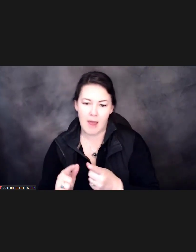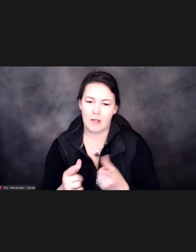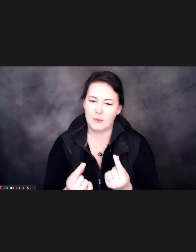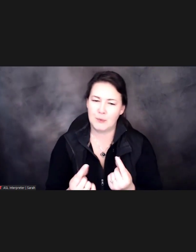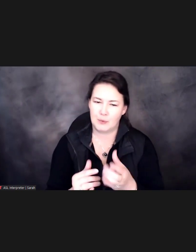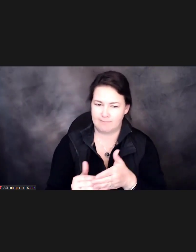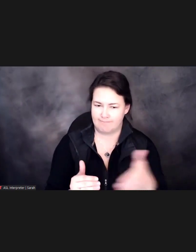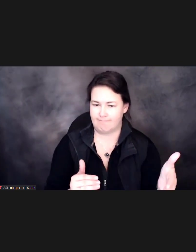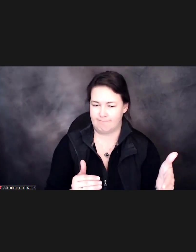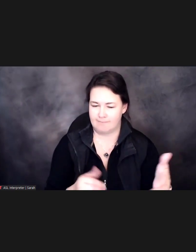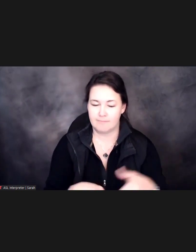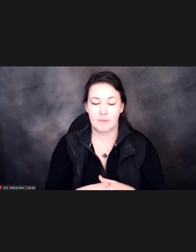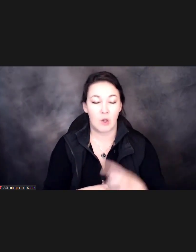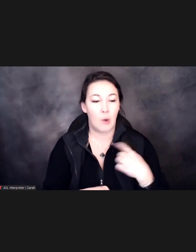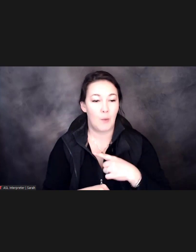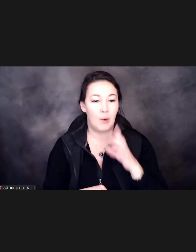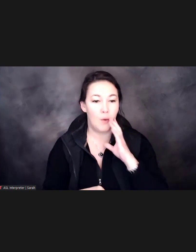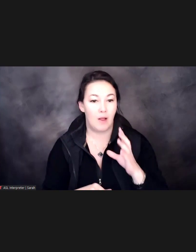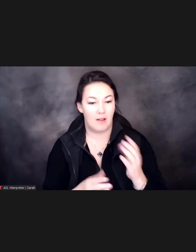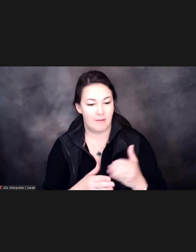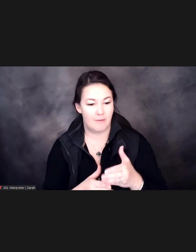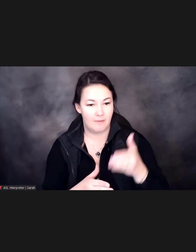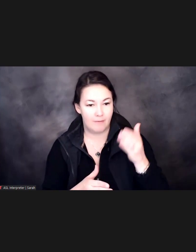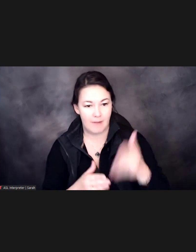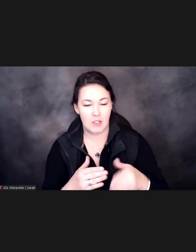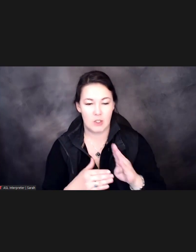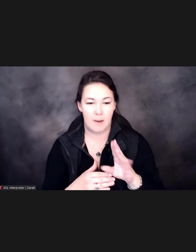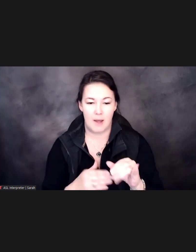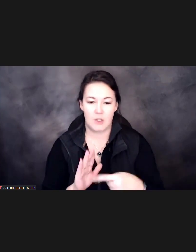We'll wrap-up by showing you some of the resources that are